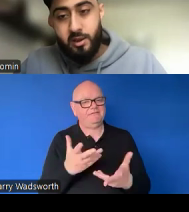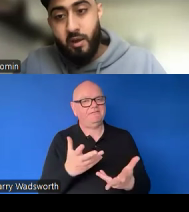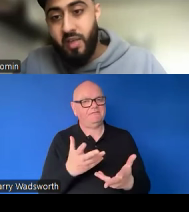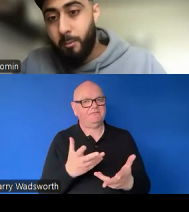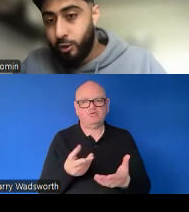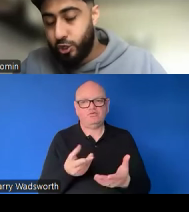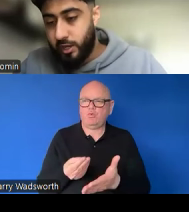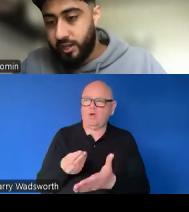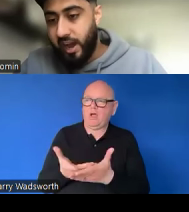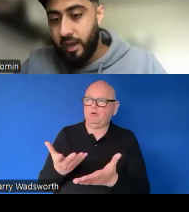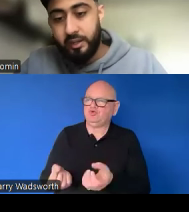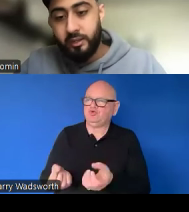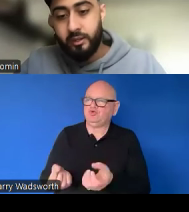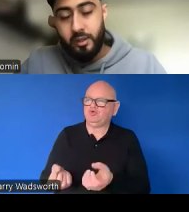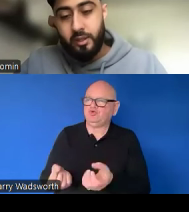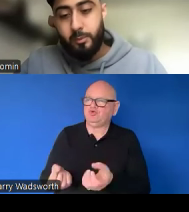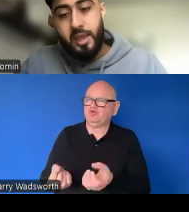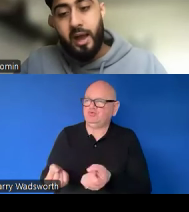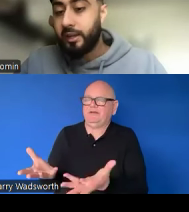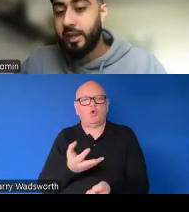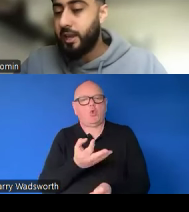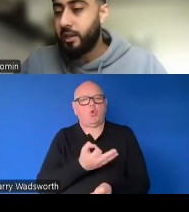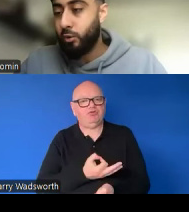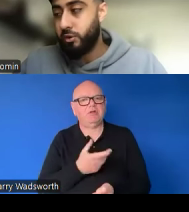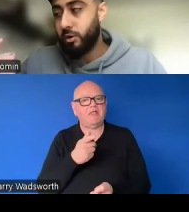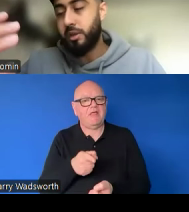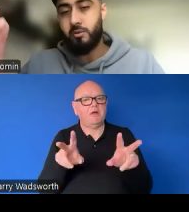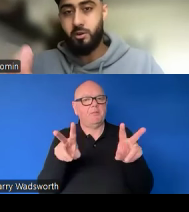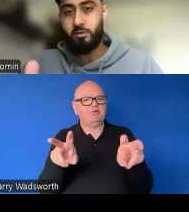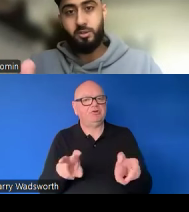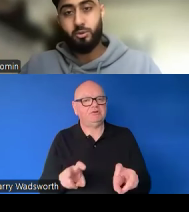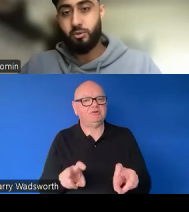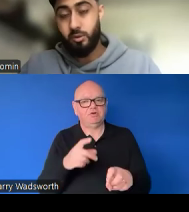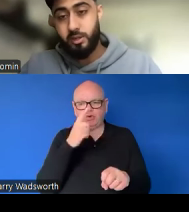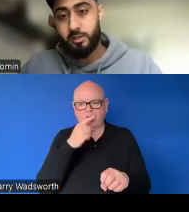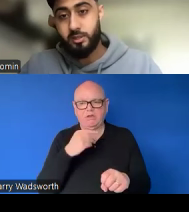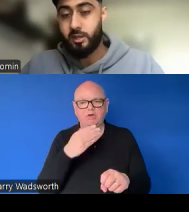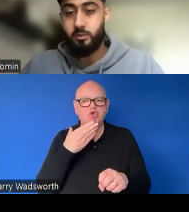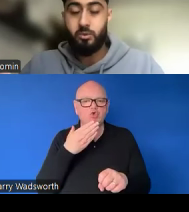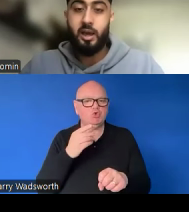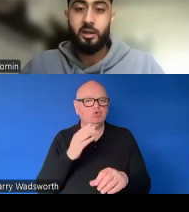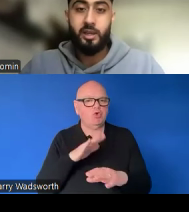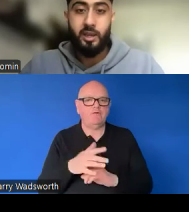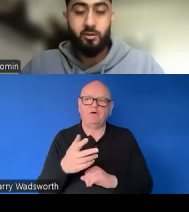Now, that budget can be allocated over a period of two to three weeks, it can be allocated